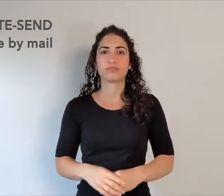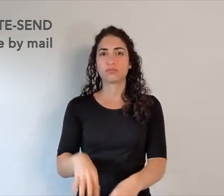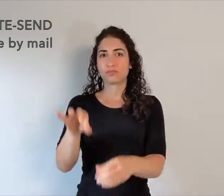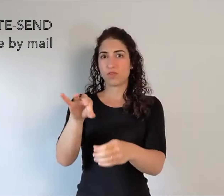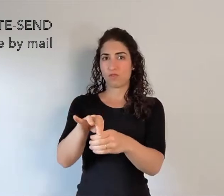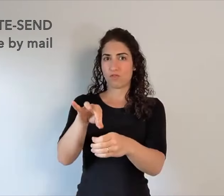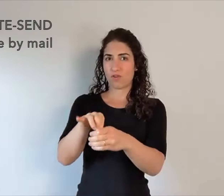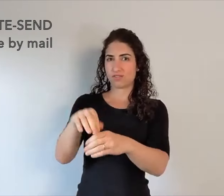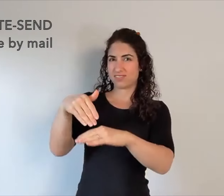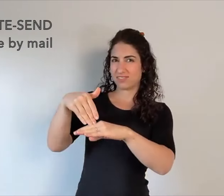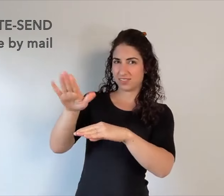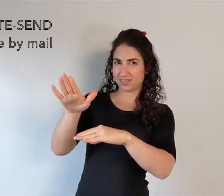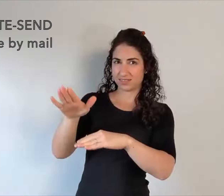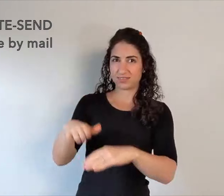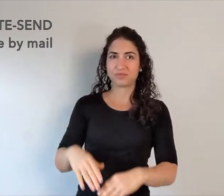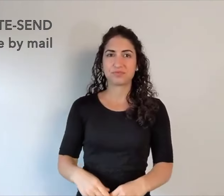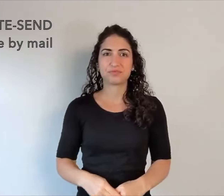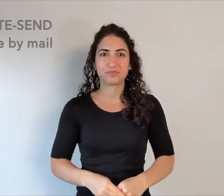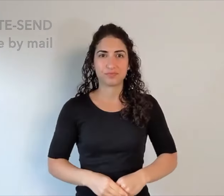VOTE SEND